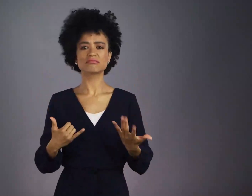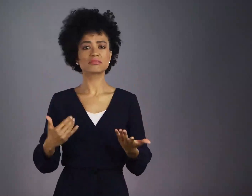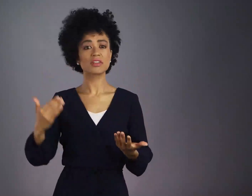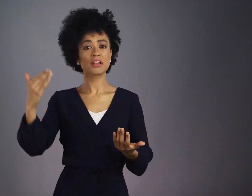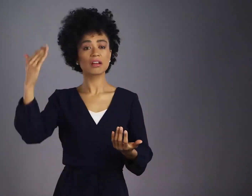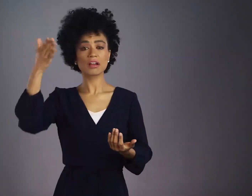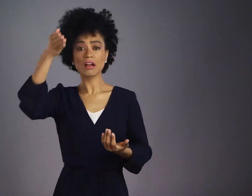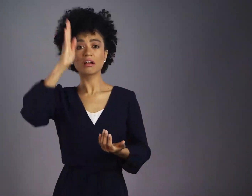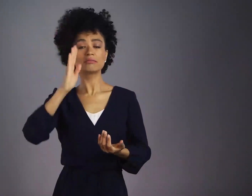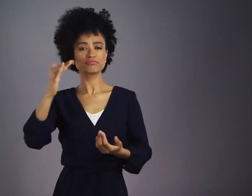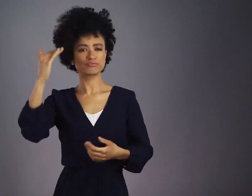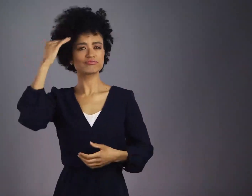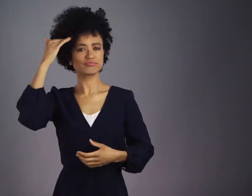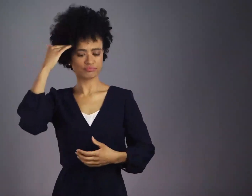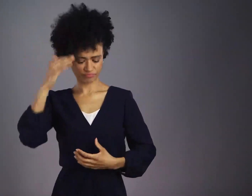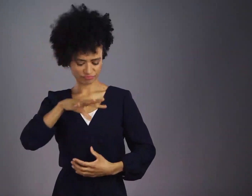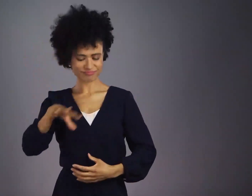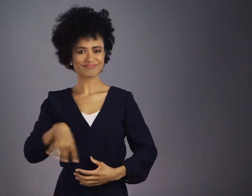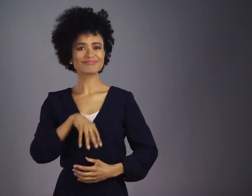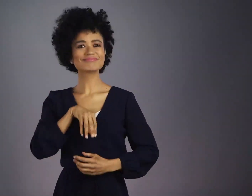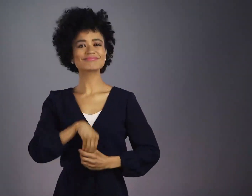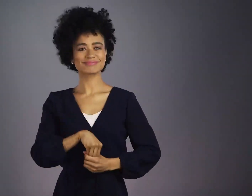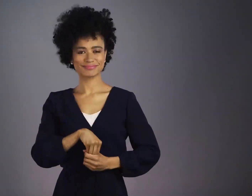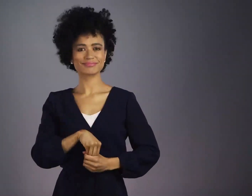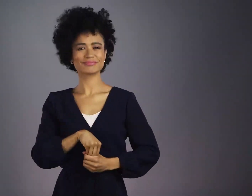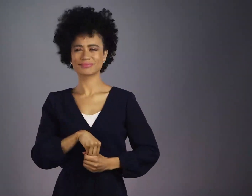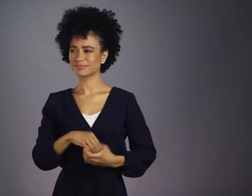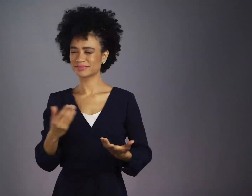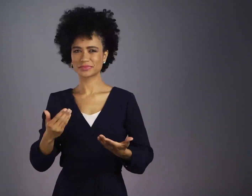We have begun to develop this vital sixth sense.